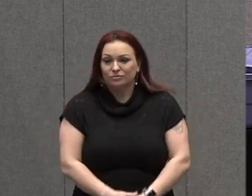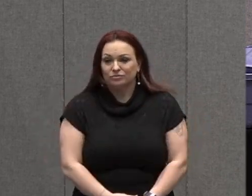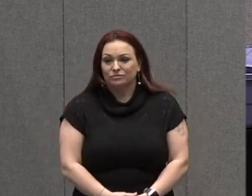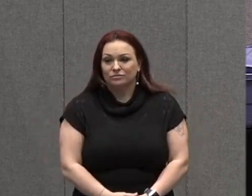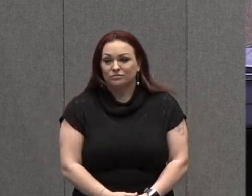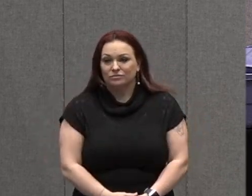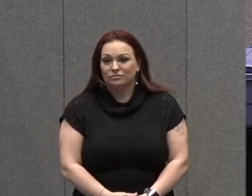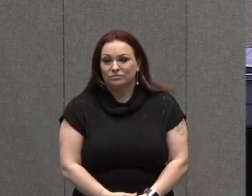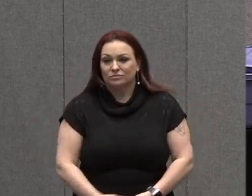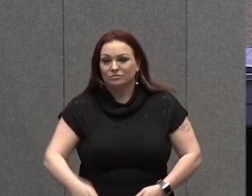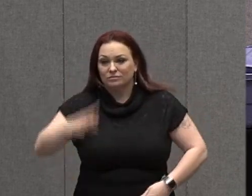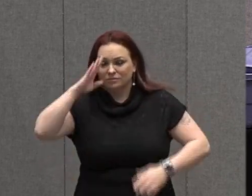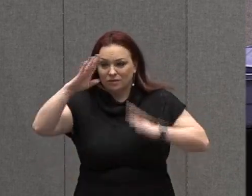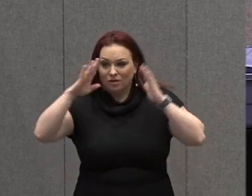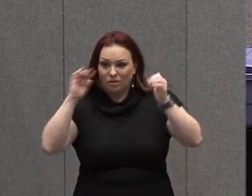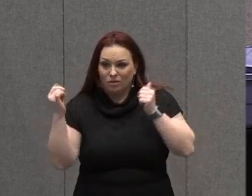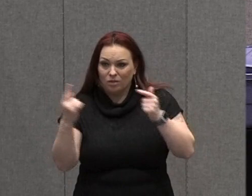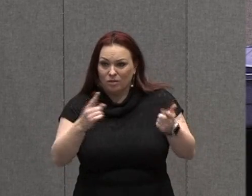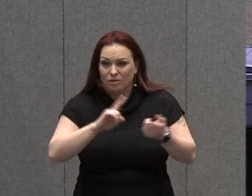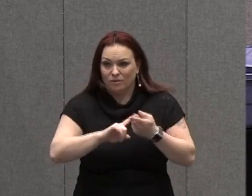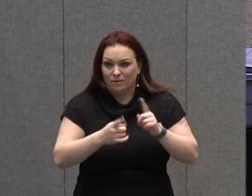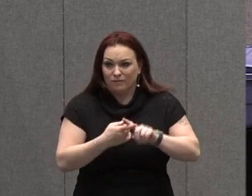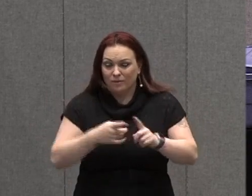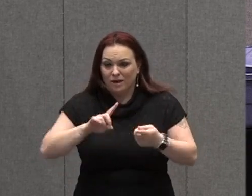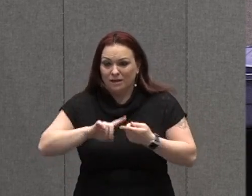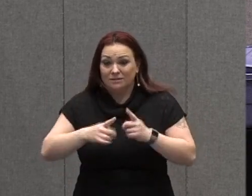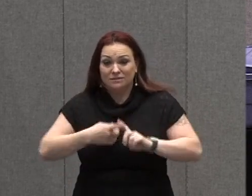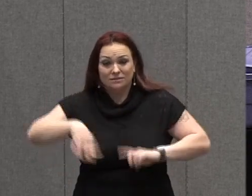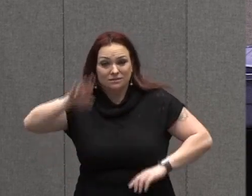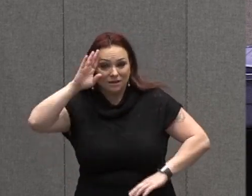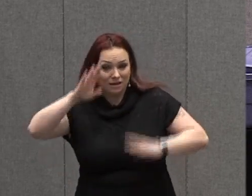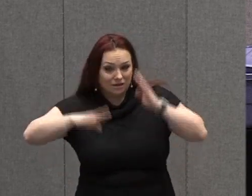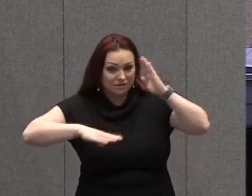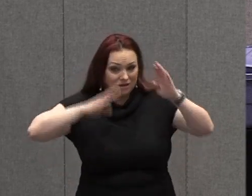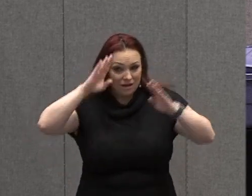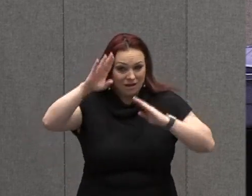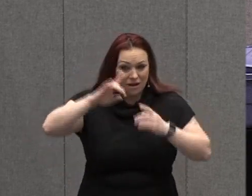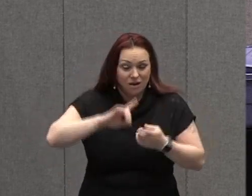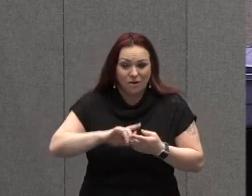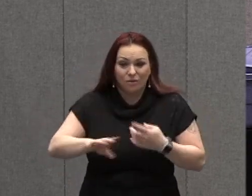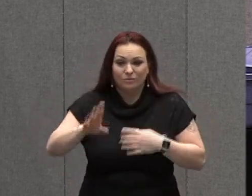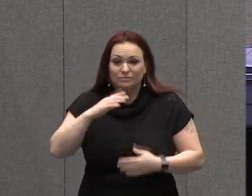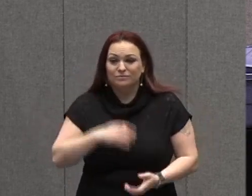Hello all my friends, hello.